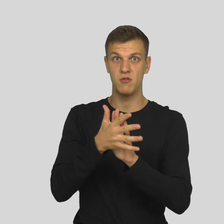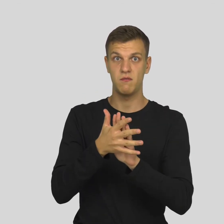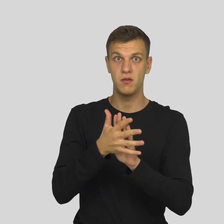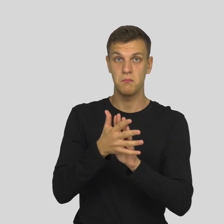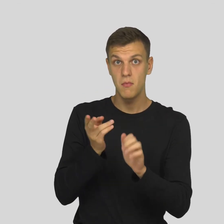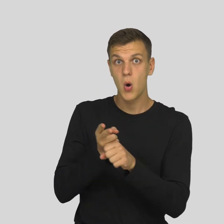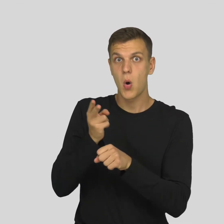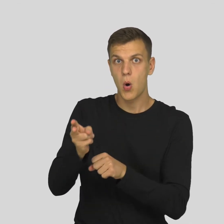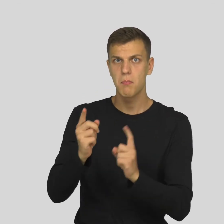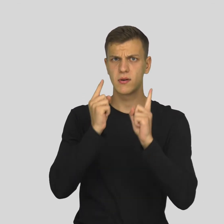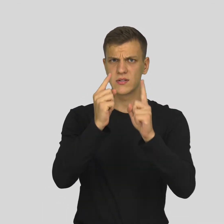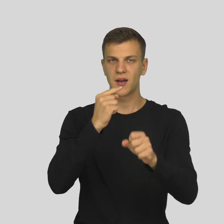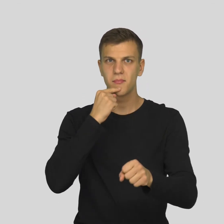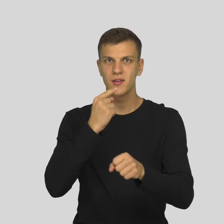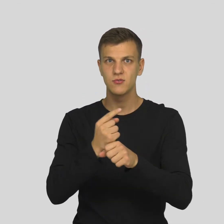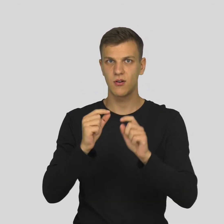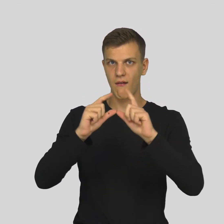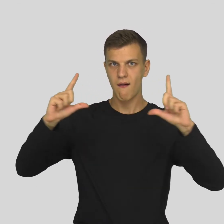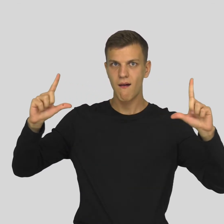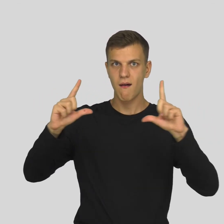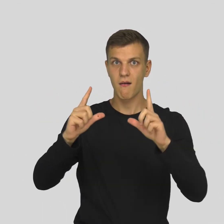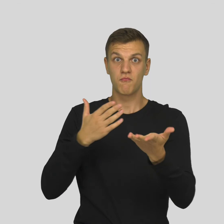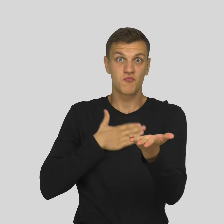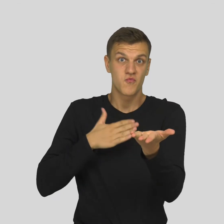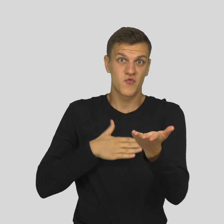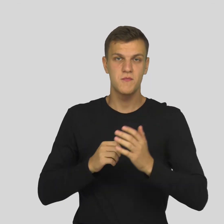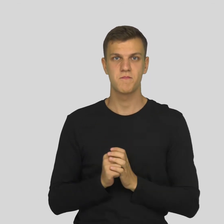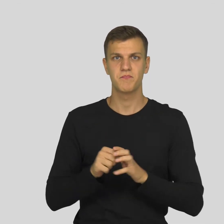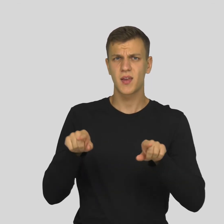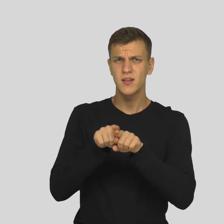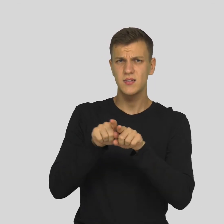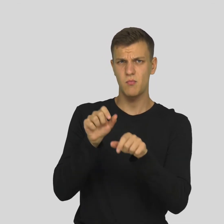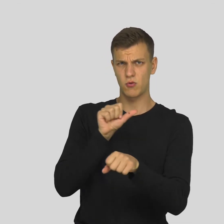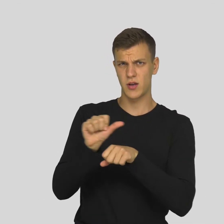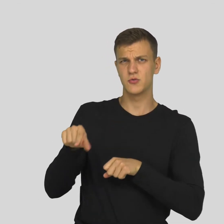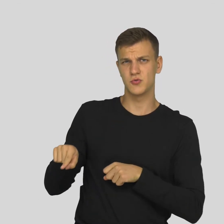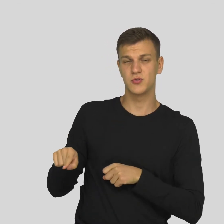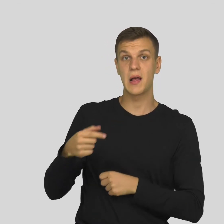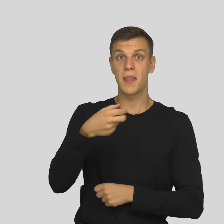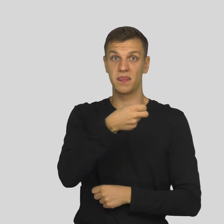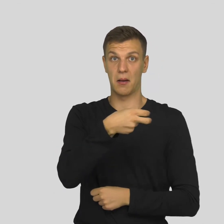and see how much screen space it can occupy. Click on the captions icon